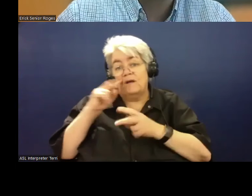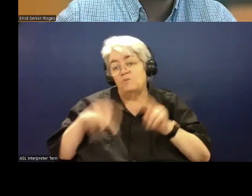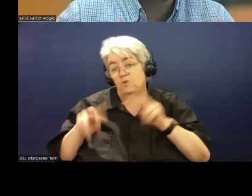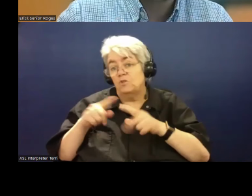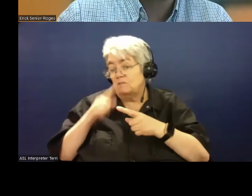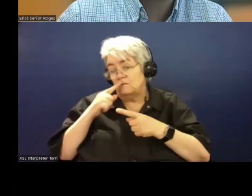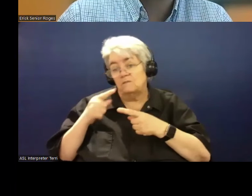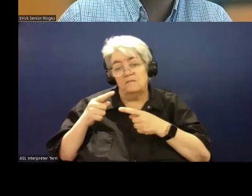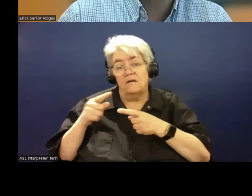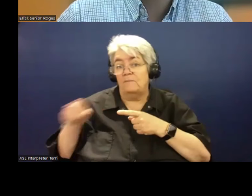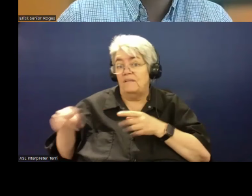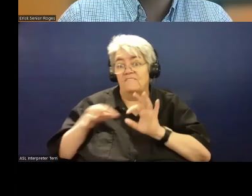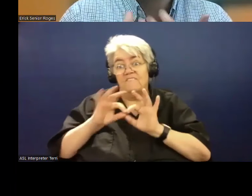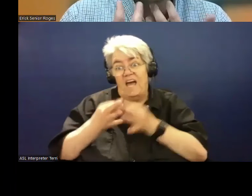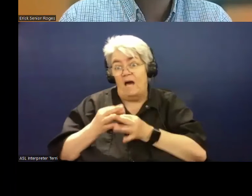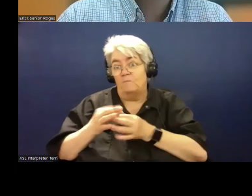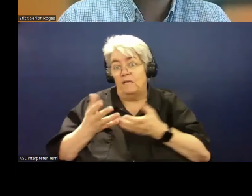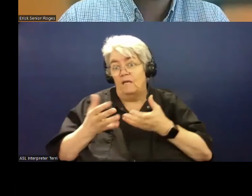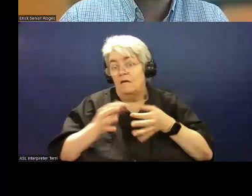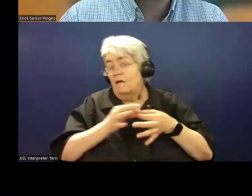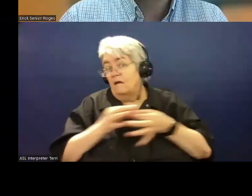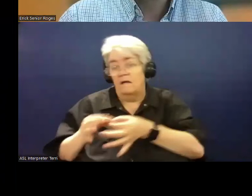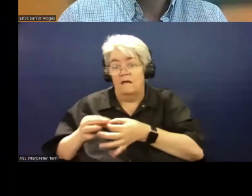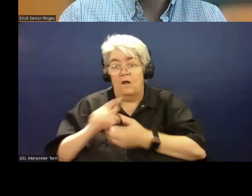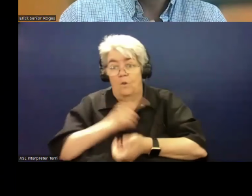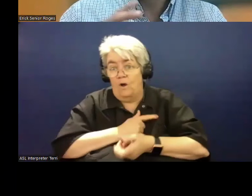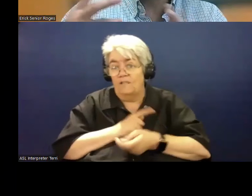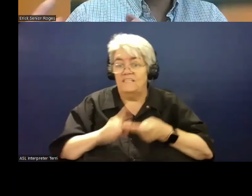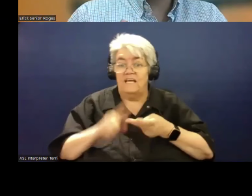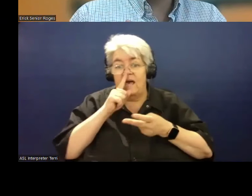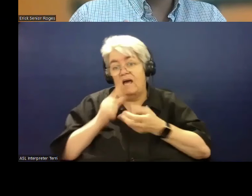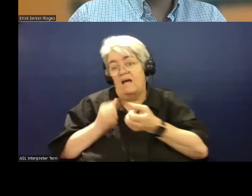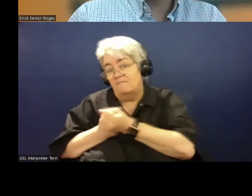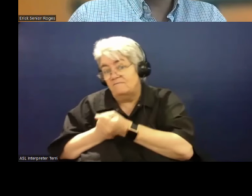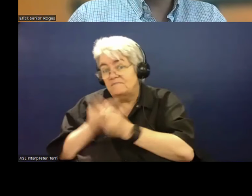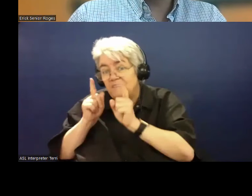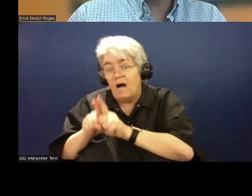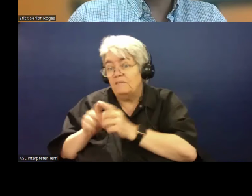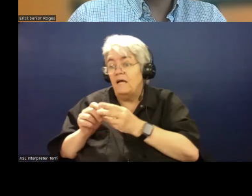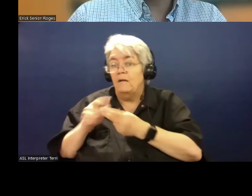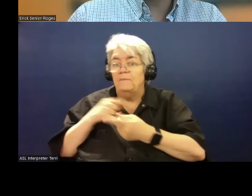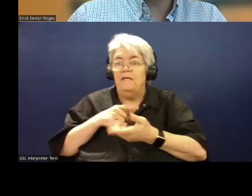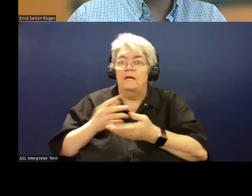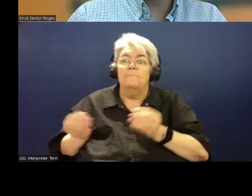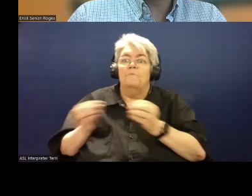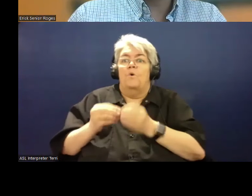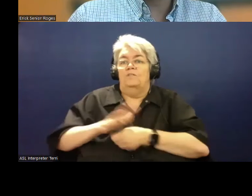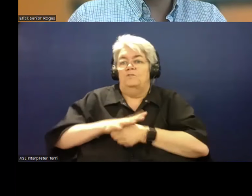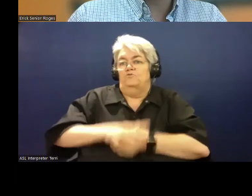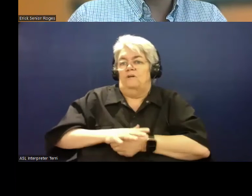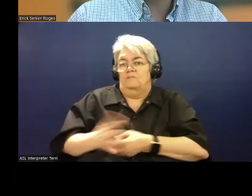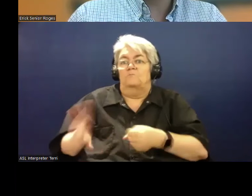LOYALTY AND ENGAGEMENT TO THE FAMILY CAN ALSO PUT CERTAIN LATINOS